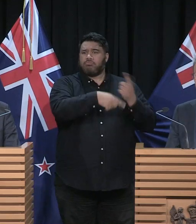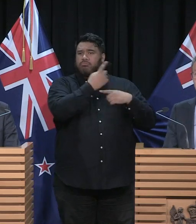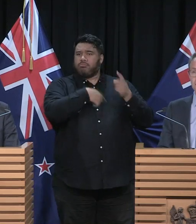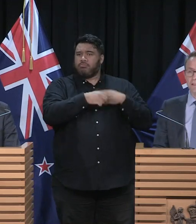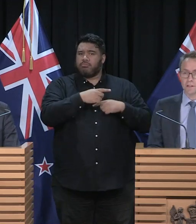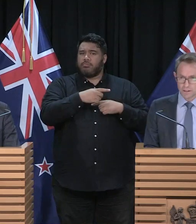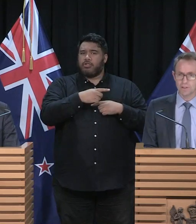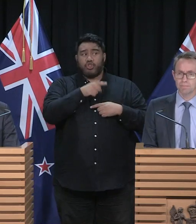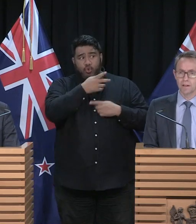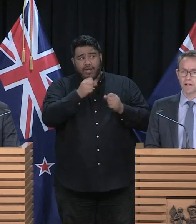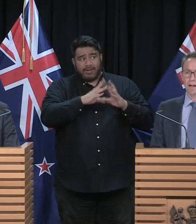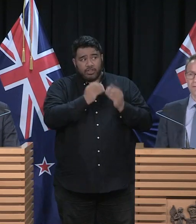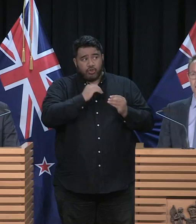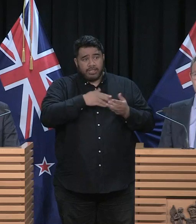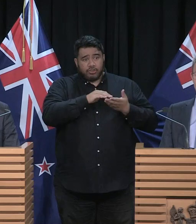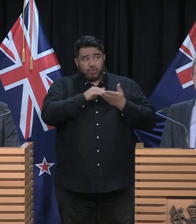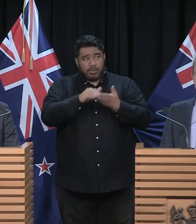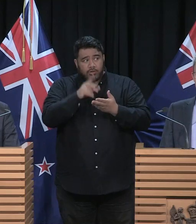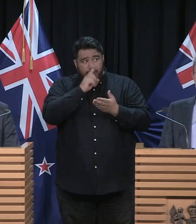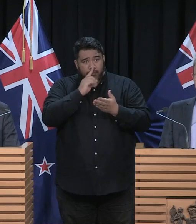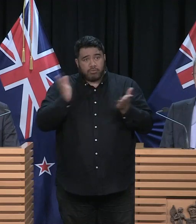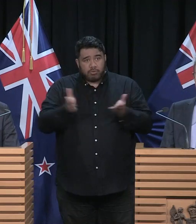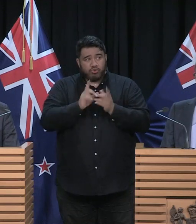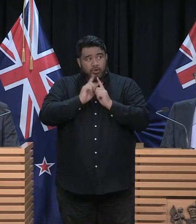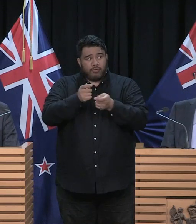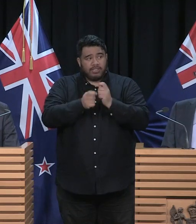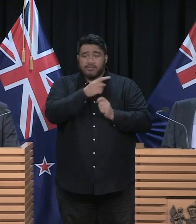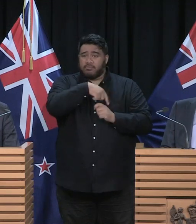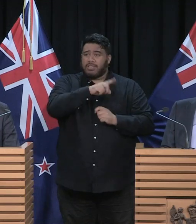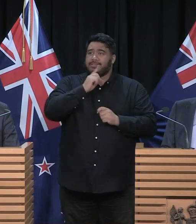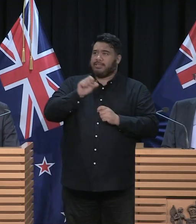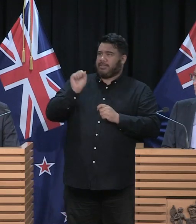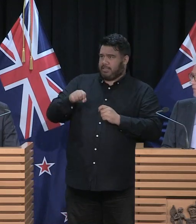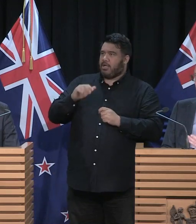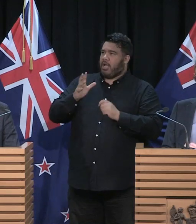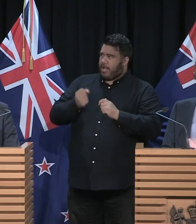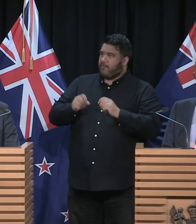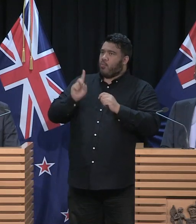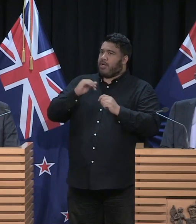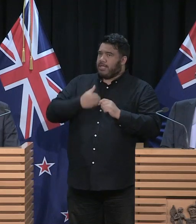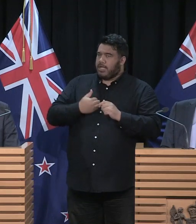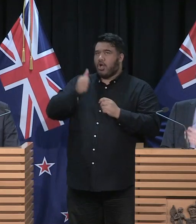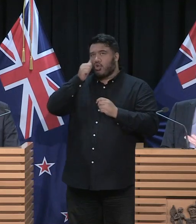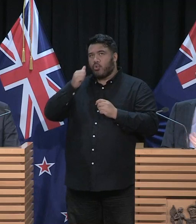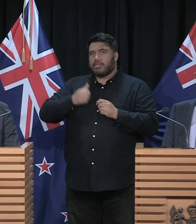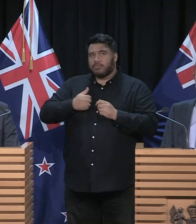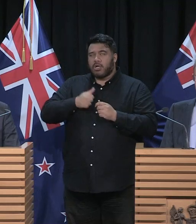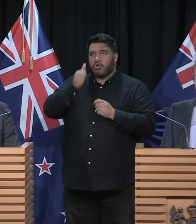asked of the GPs, and around 800 responded. Were they willing and able, did they have what they needed? Yes -